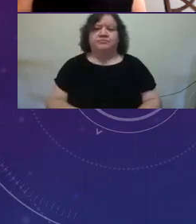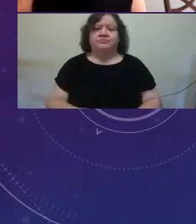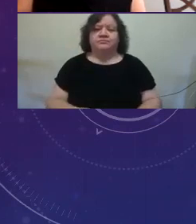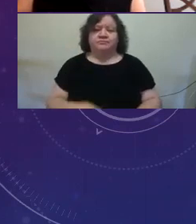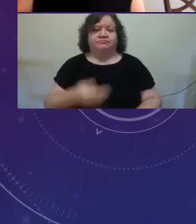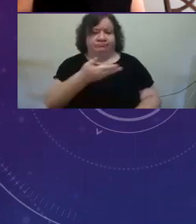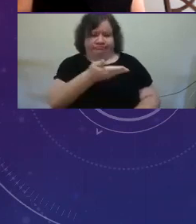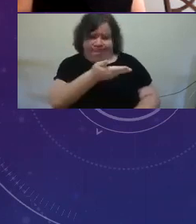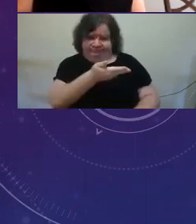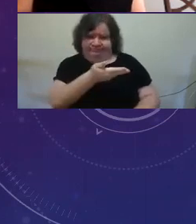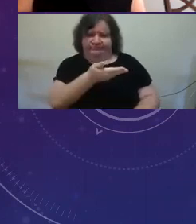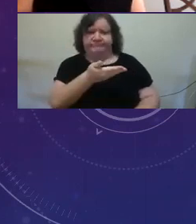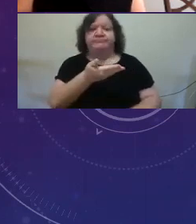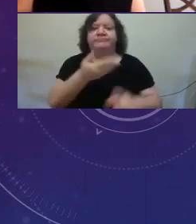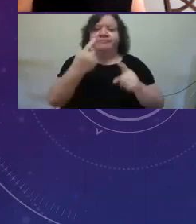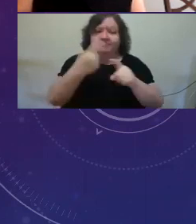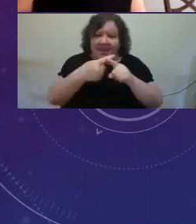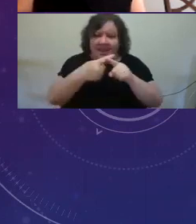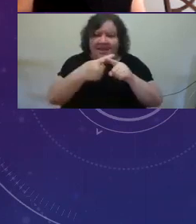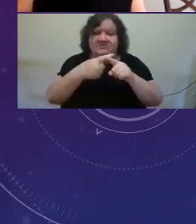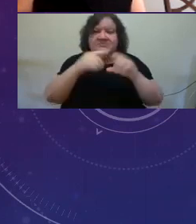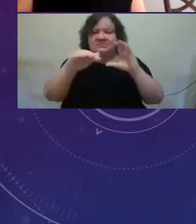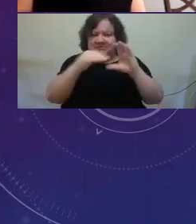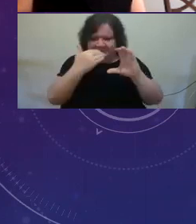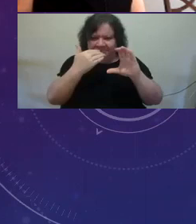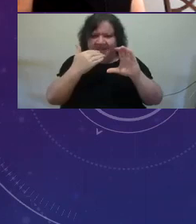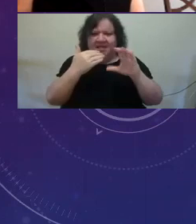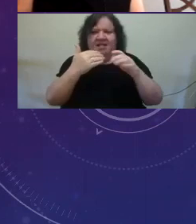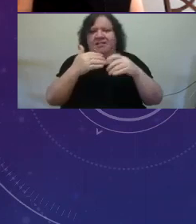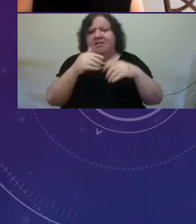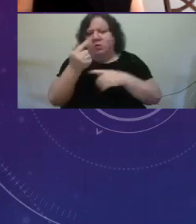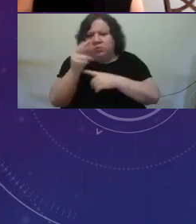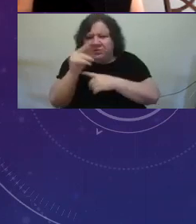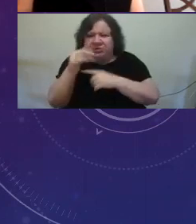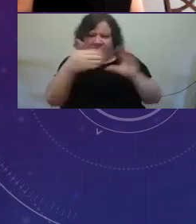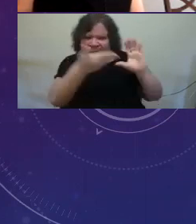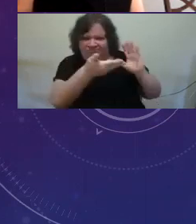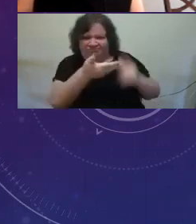accessible and inclusive virtual spaces how do you have accessible do meeting